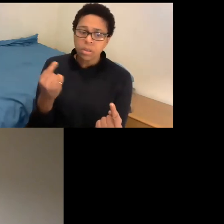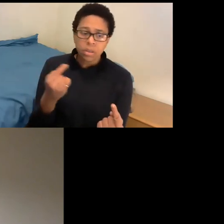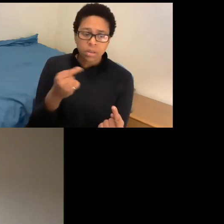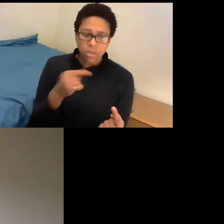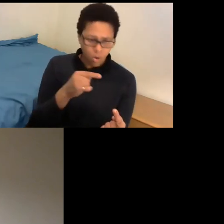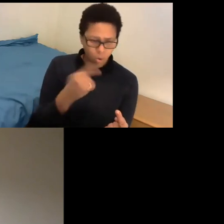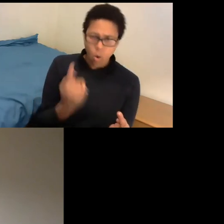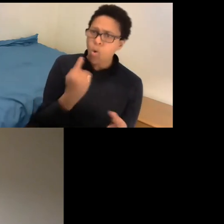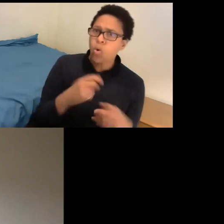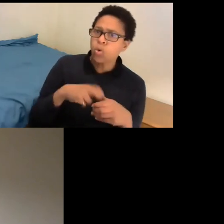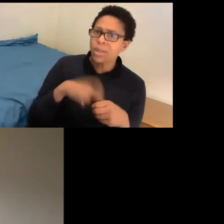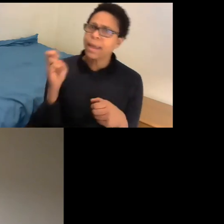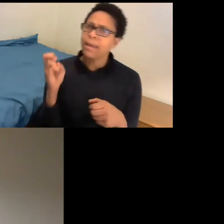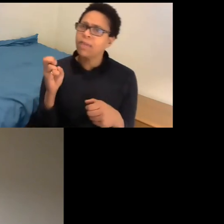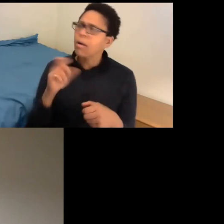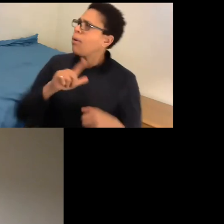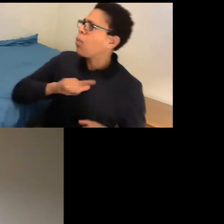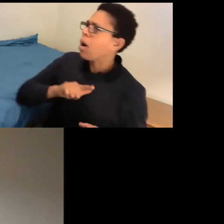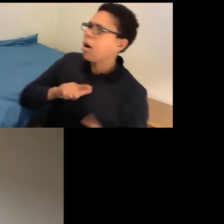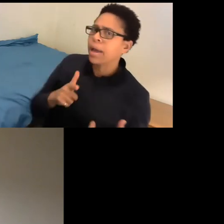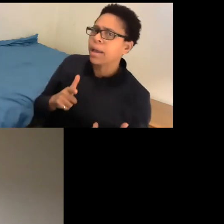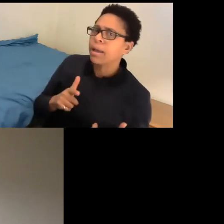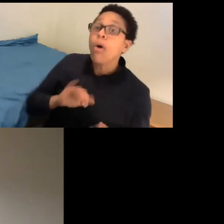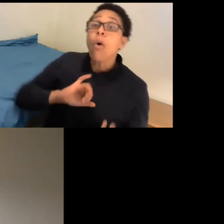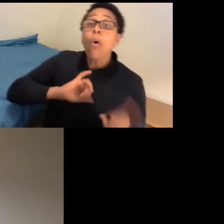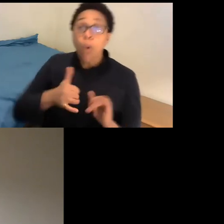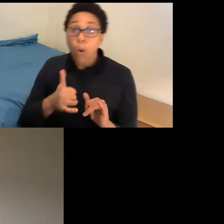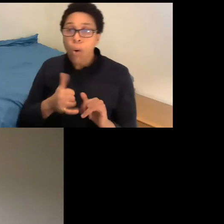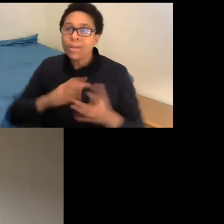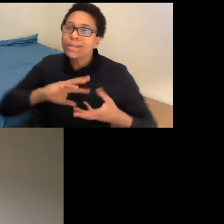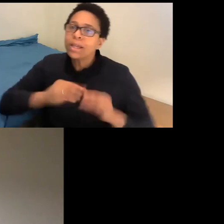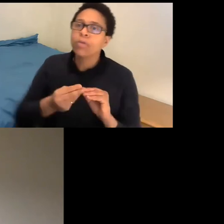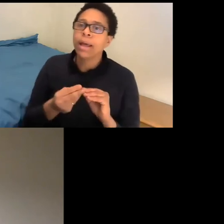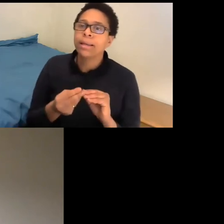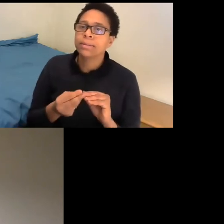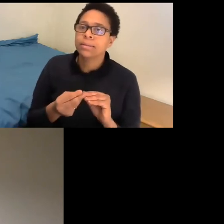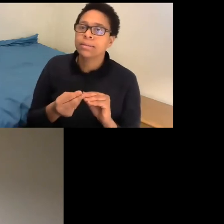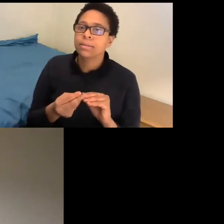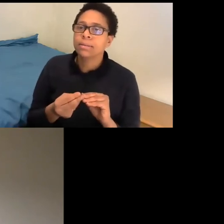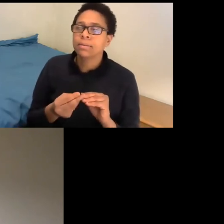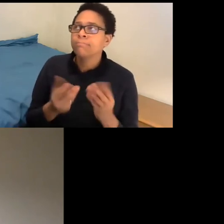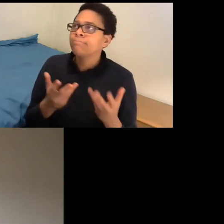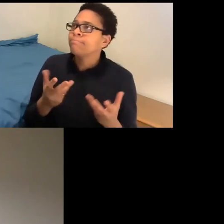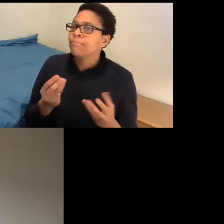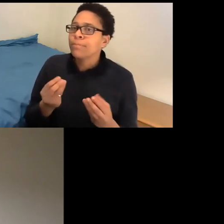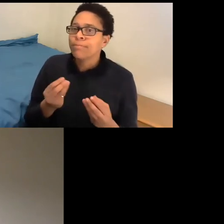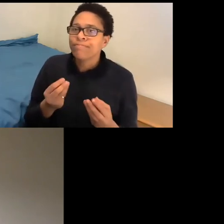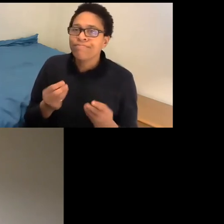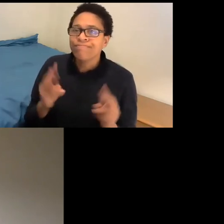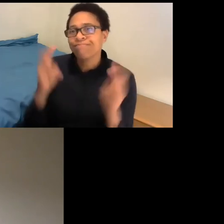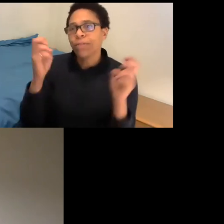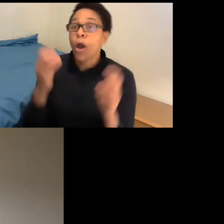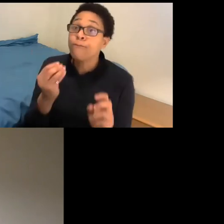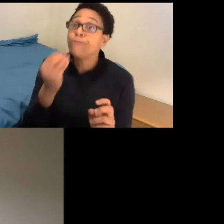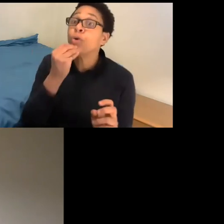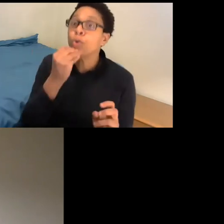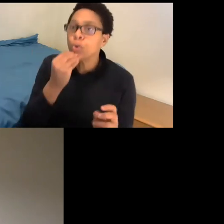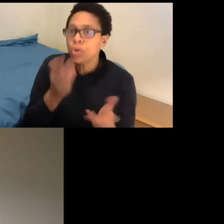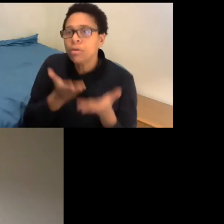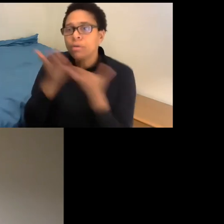actually just creating fodder for for rights sentiment? You know, I think that's the question. So. Yeah, I don't